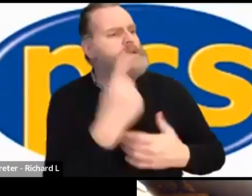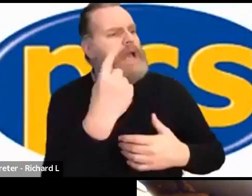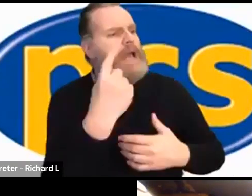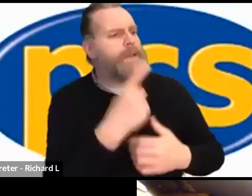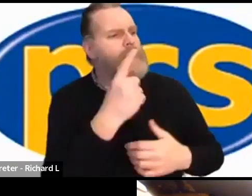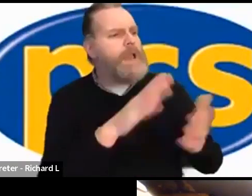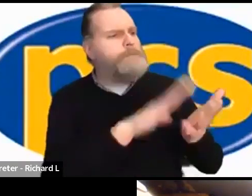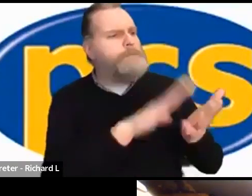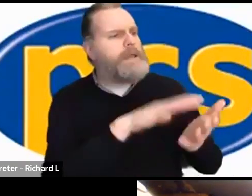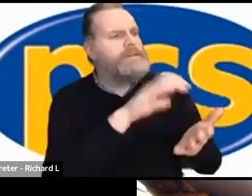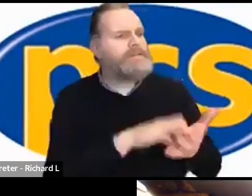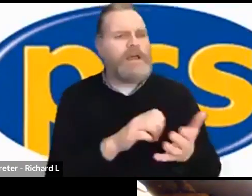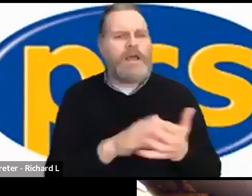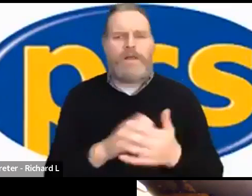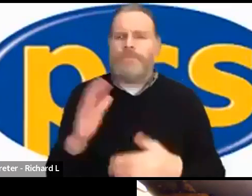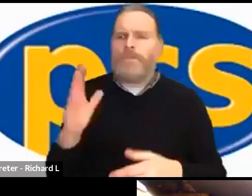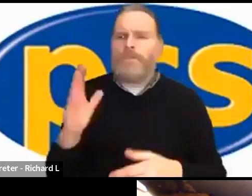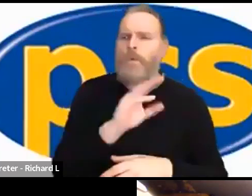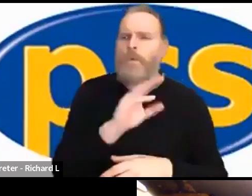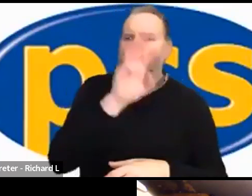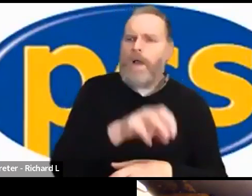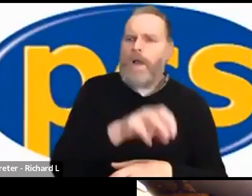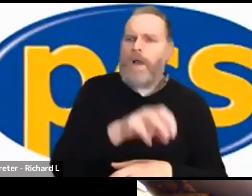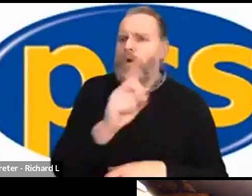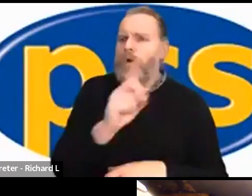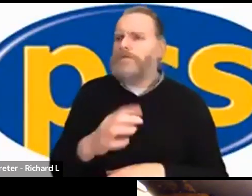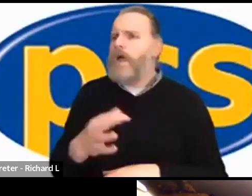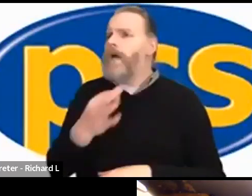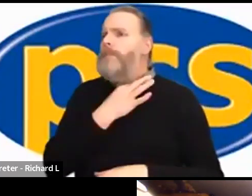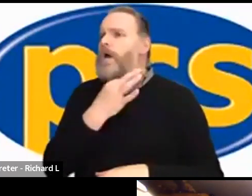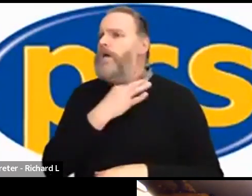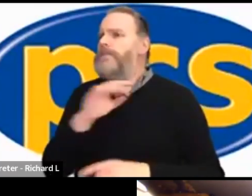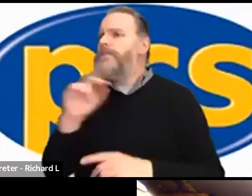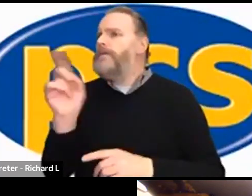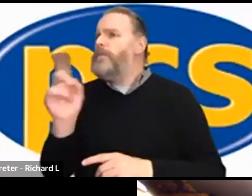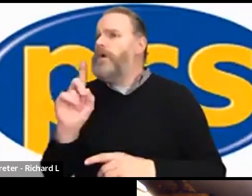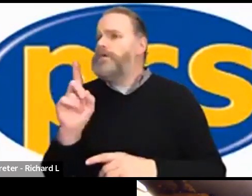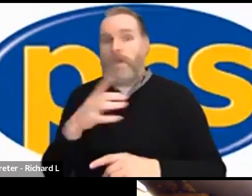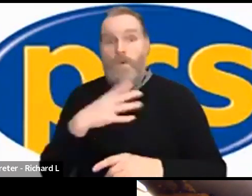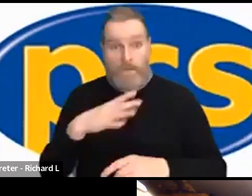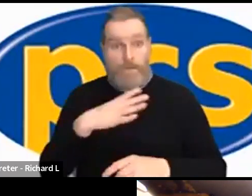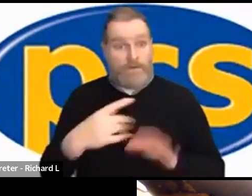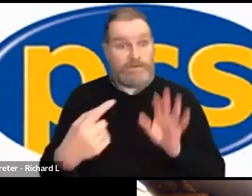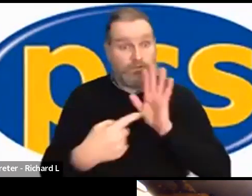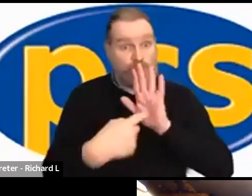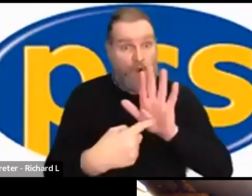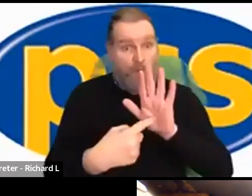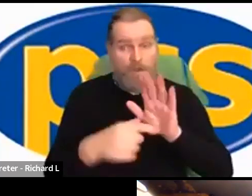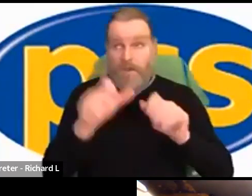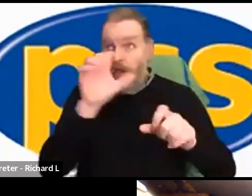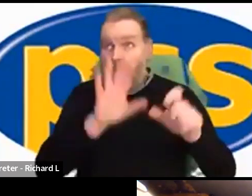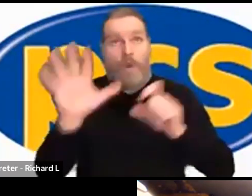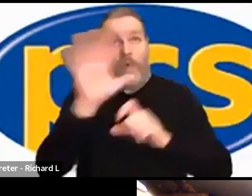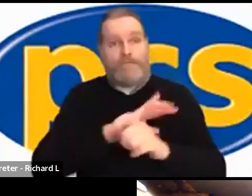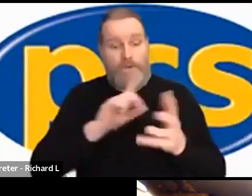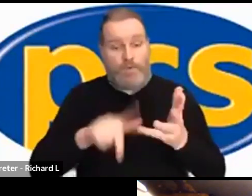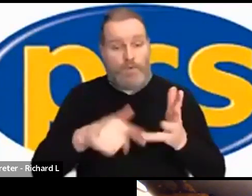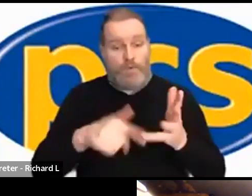happening in work in terms rk in turn in turn. Look what's happening in with, what's happening in with, look what's happening in Perth, you know, wherever you are, we are, we want your members to